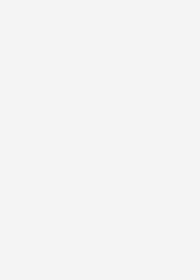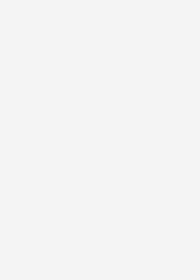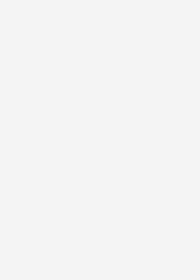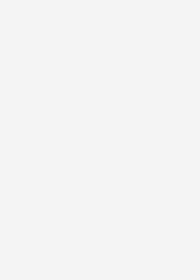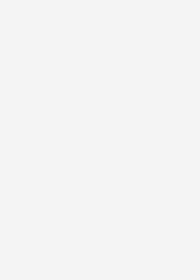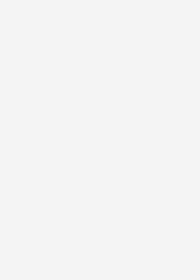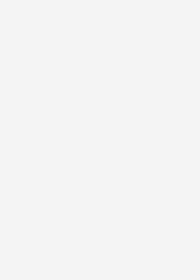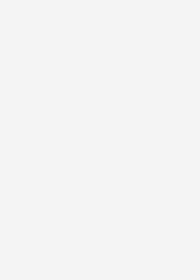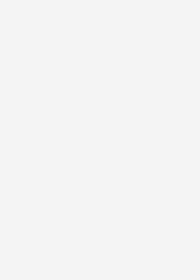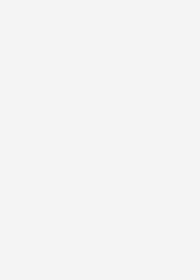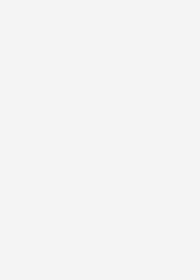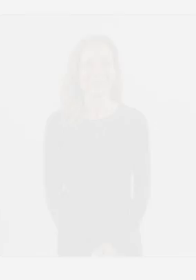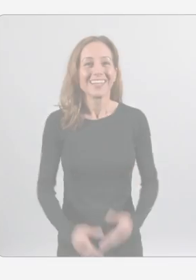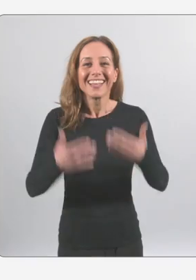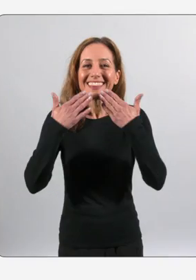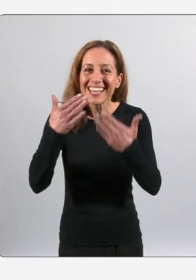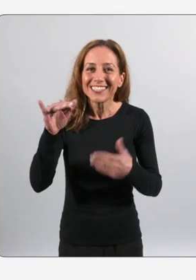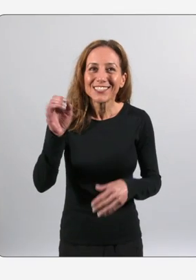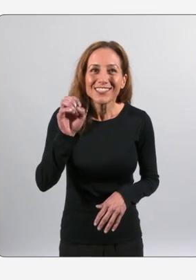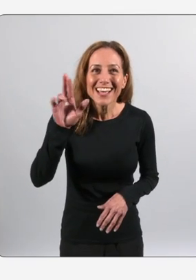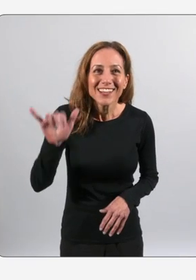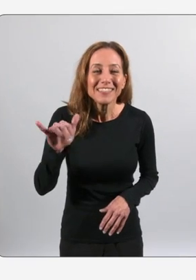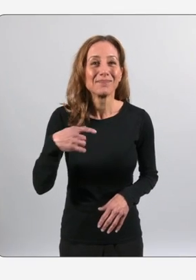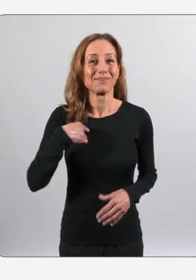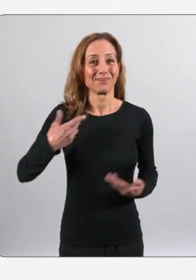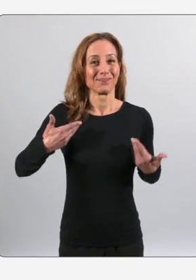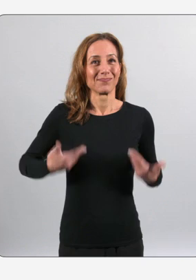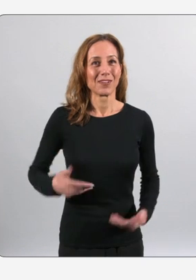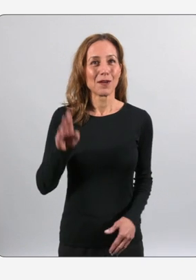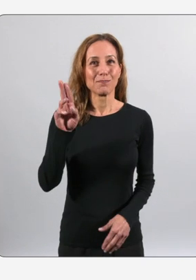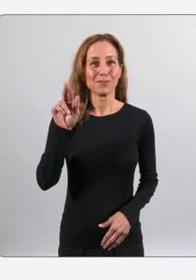Thanks, Jerry. I'm Brandye, one of the product leaders on the Shopping team.